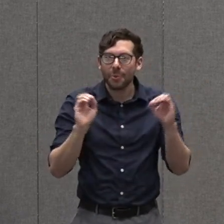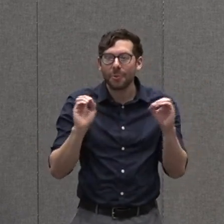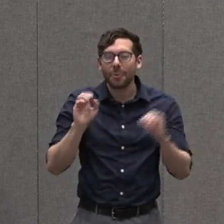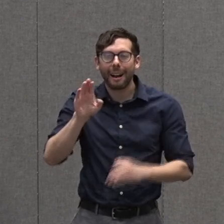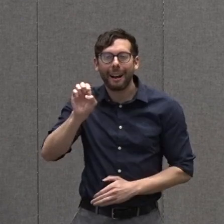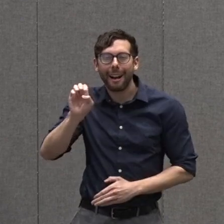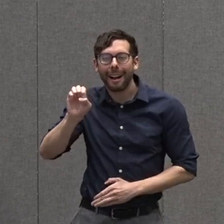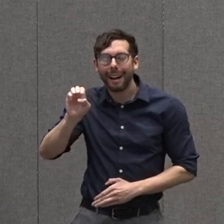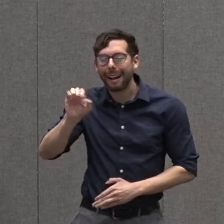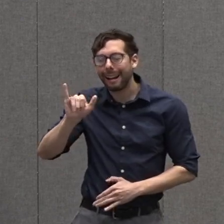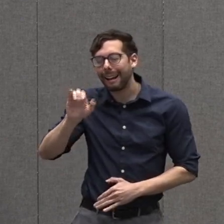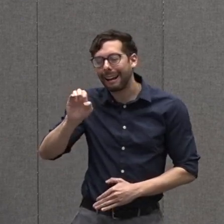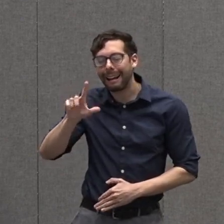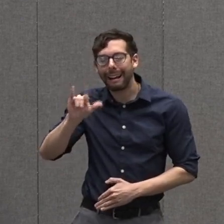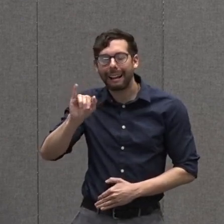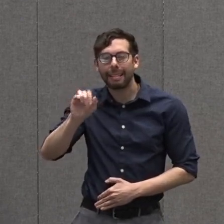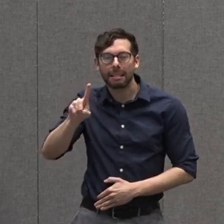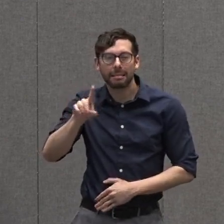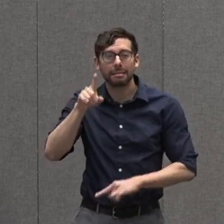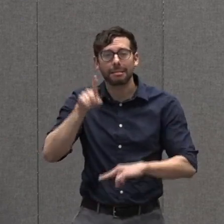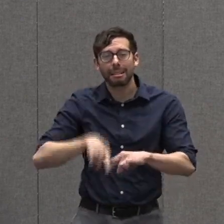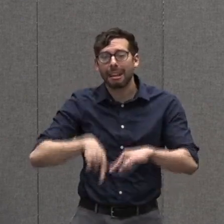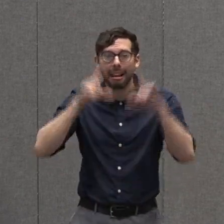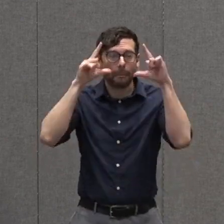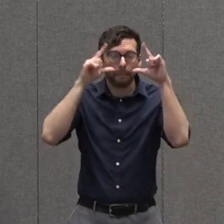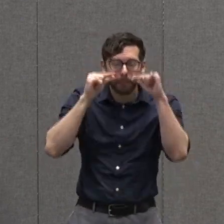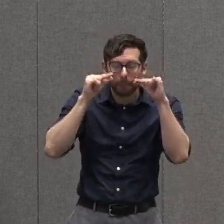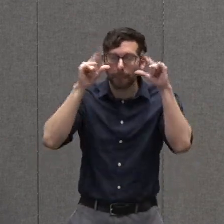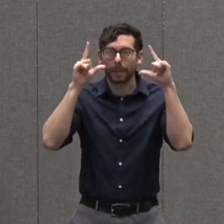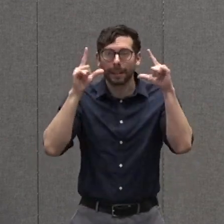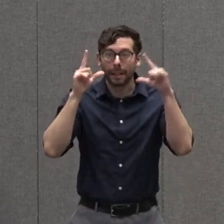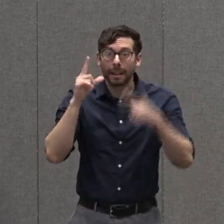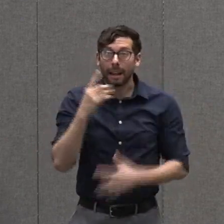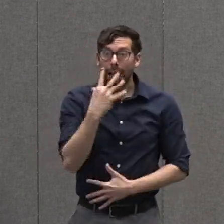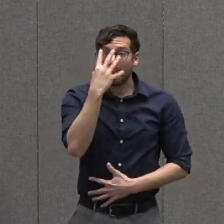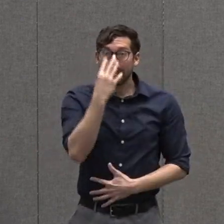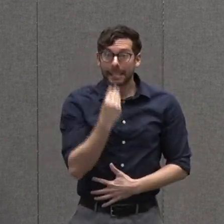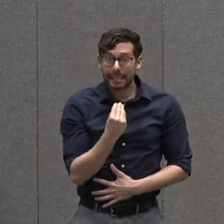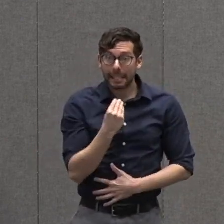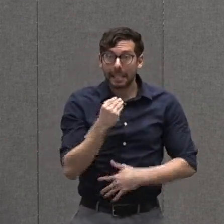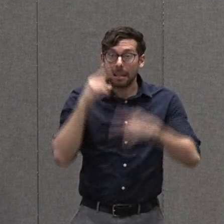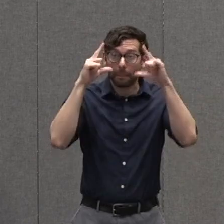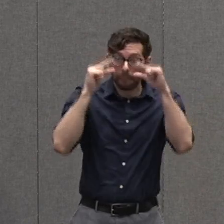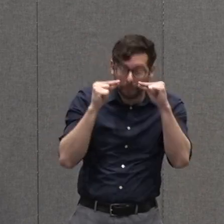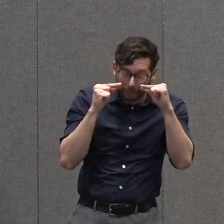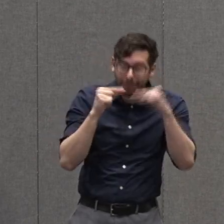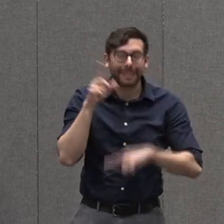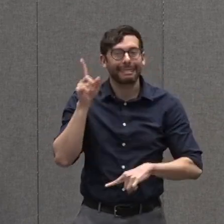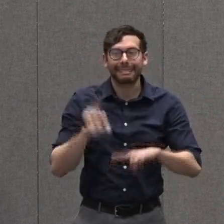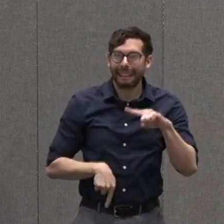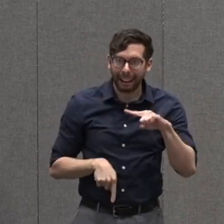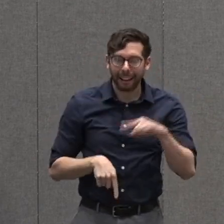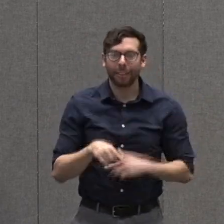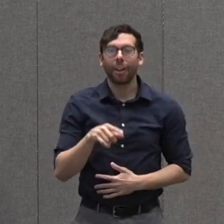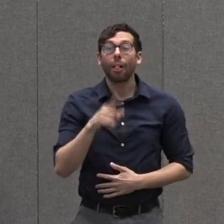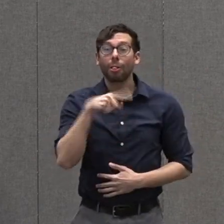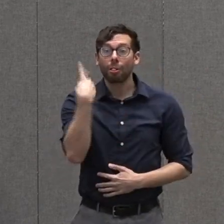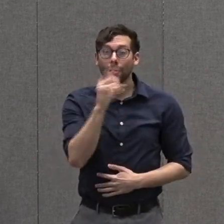They can't, they don't sleep with their eyes closed. They always appear to be awake. Now, how often would a diamondback like this